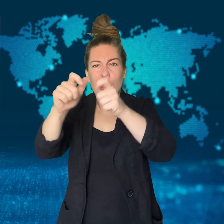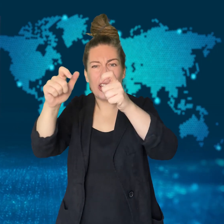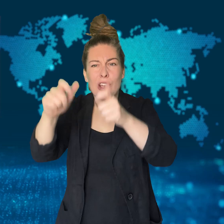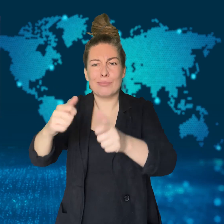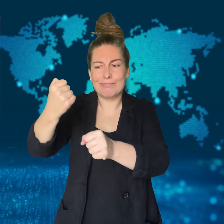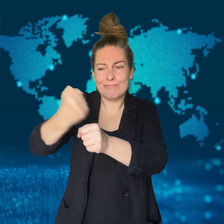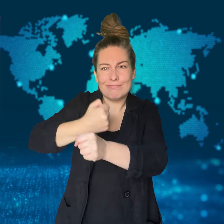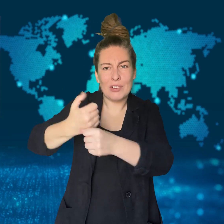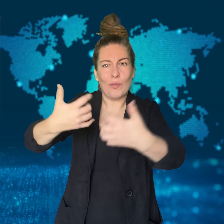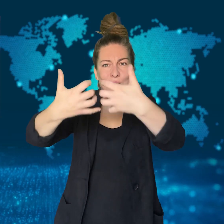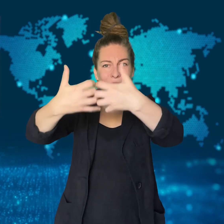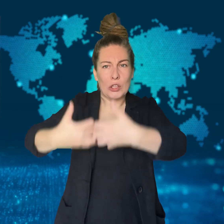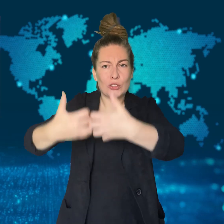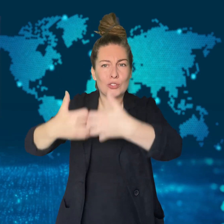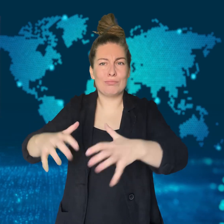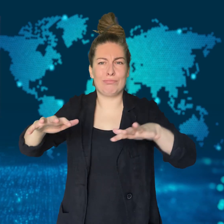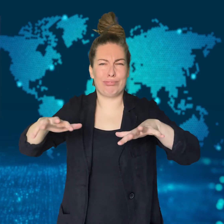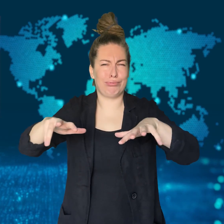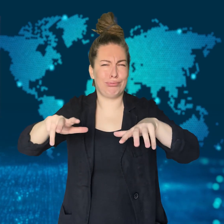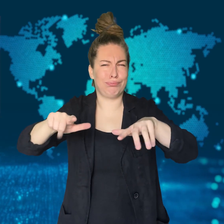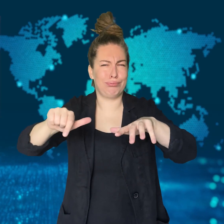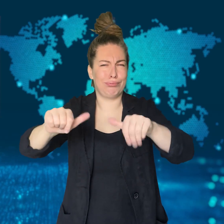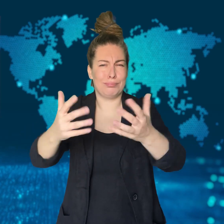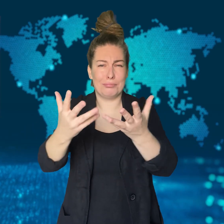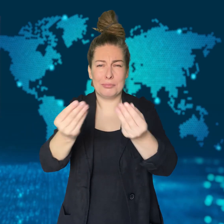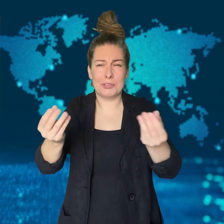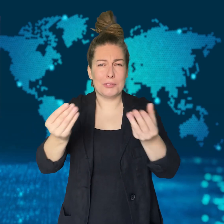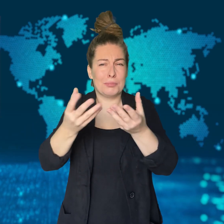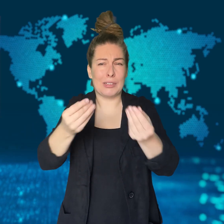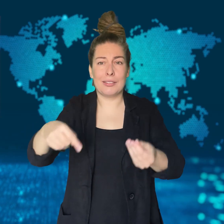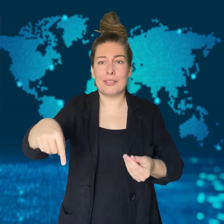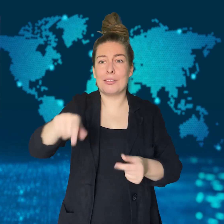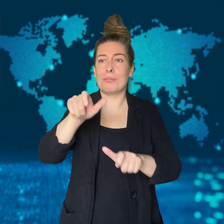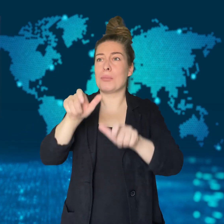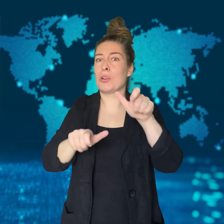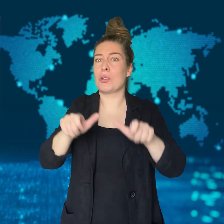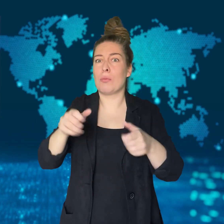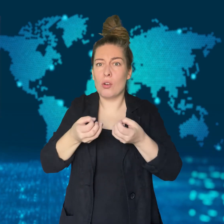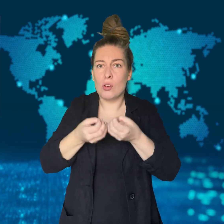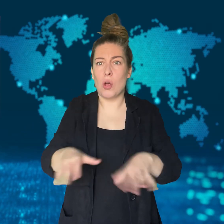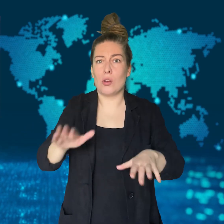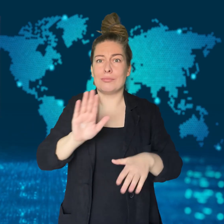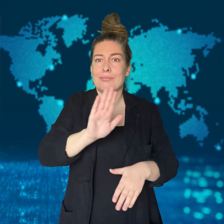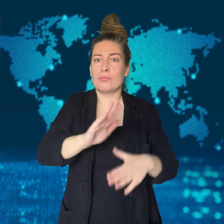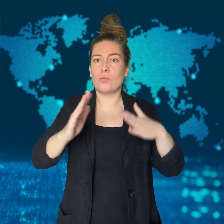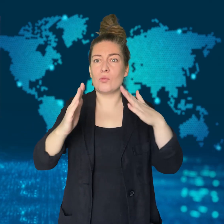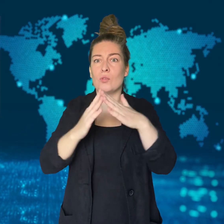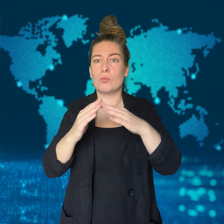Hundreds lost their homes. Churches lost priceless artifacts.